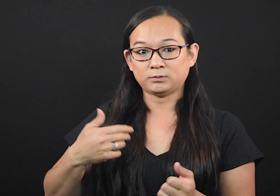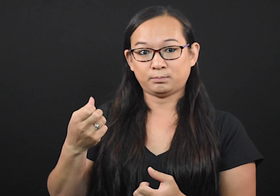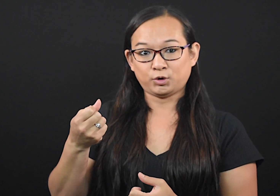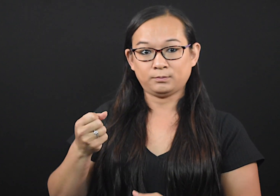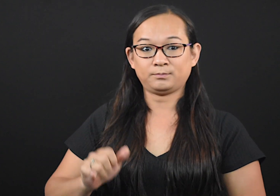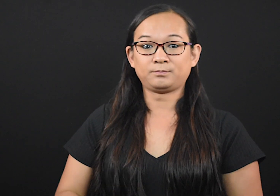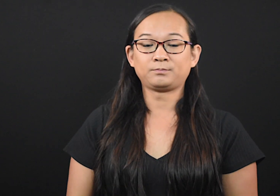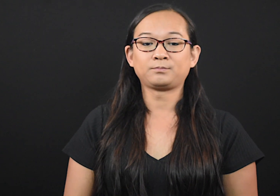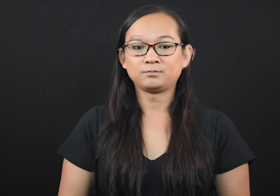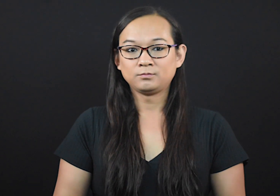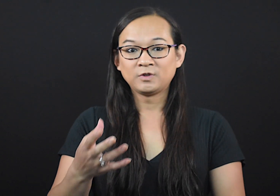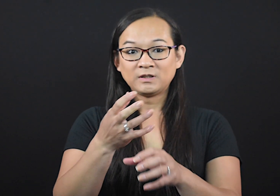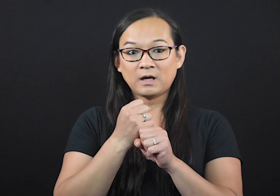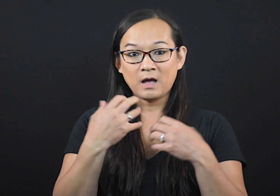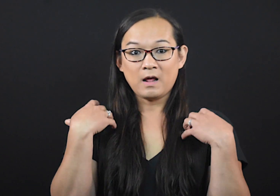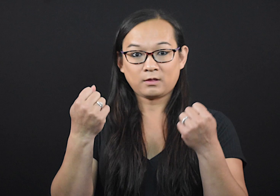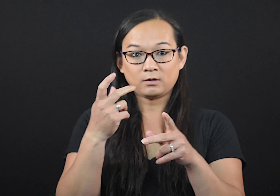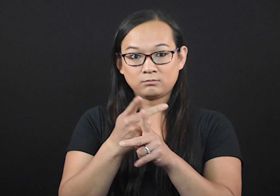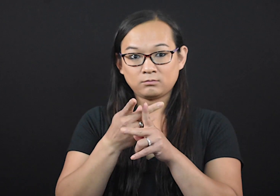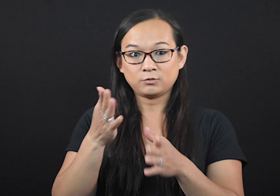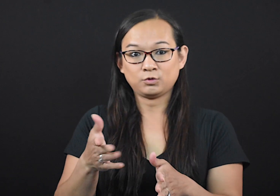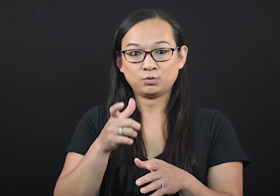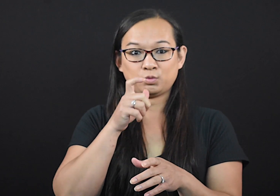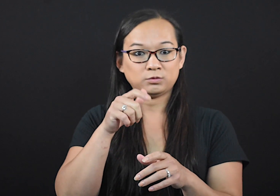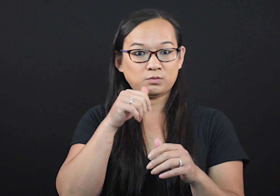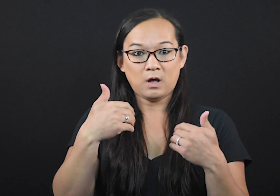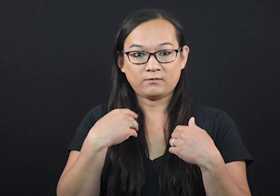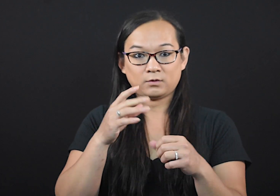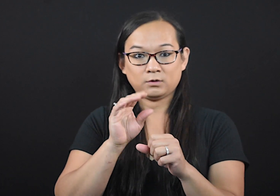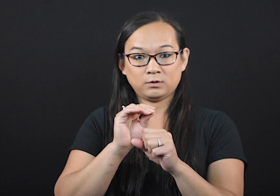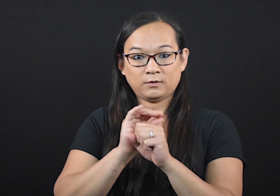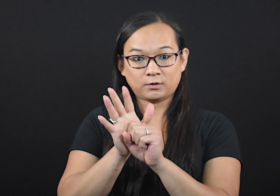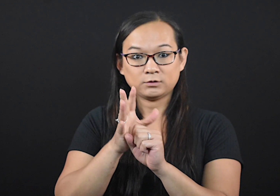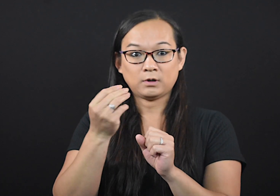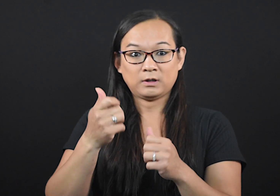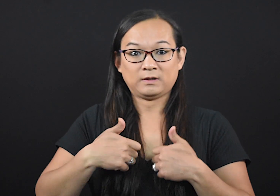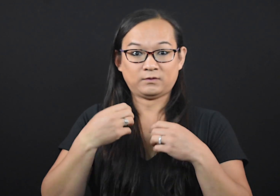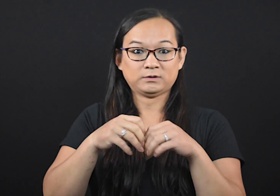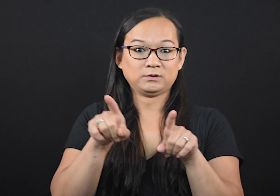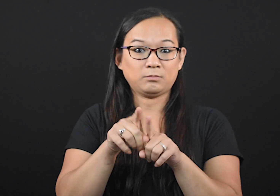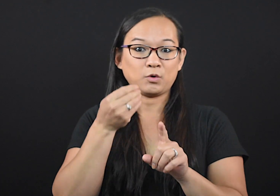● Consider having a healthy caregiver who does not have COVID-19, is not at increased risk for